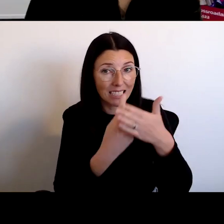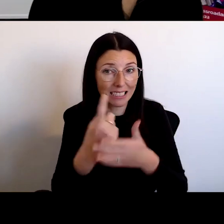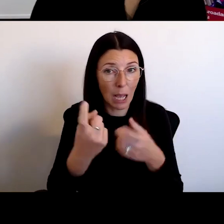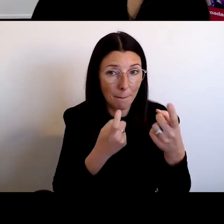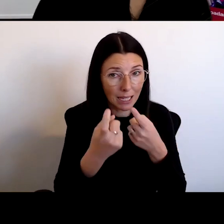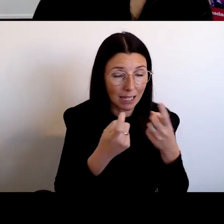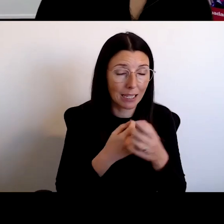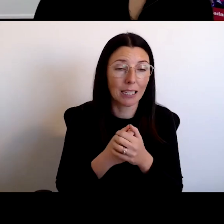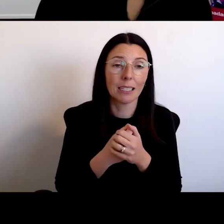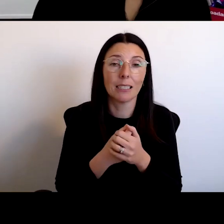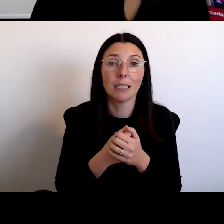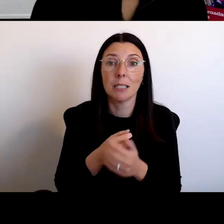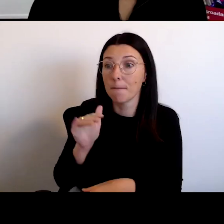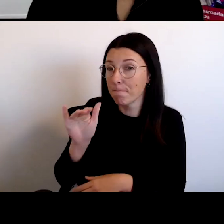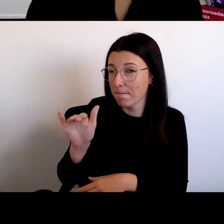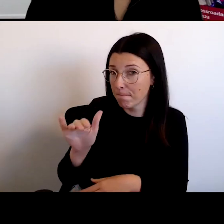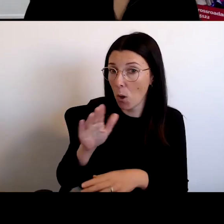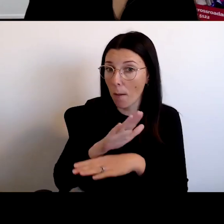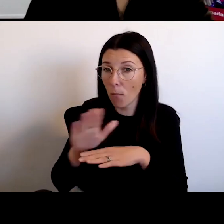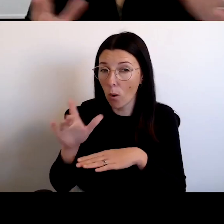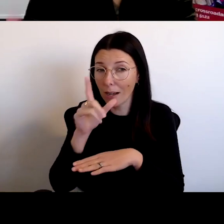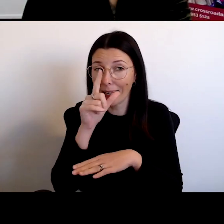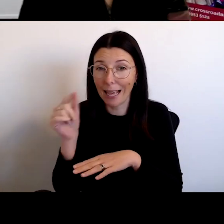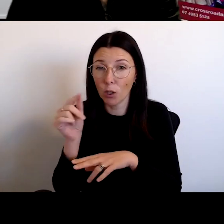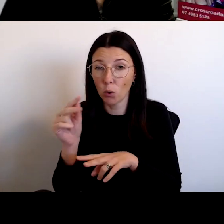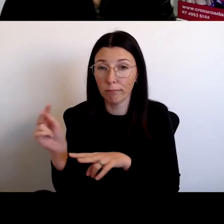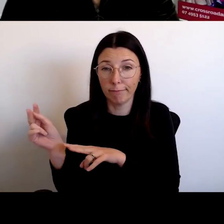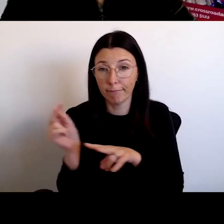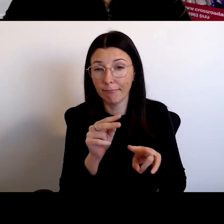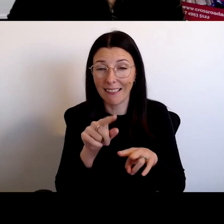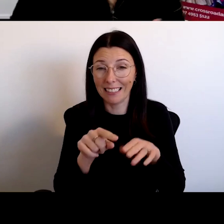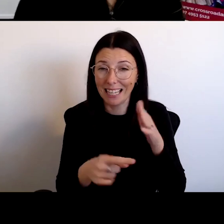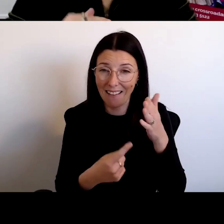"It would be really great if you can view this as a cultivation event," they know that means